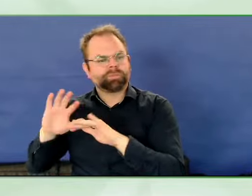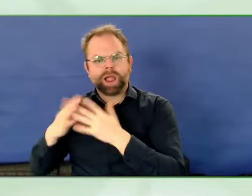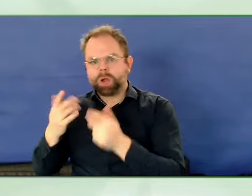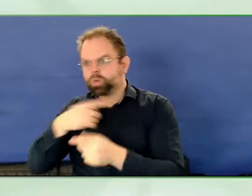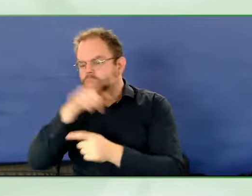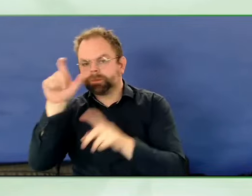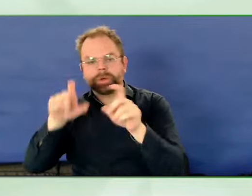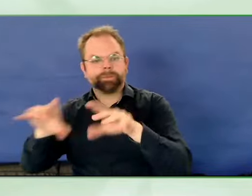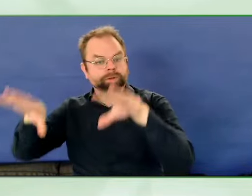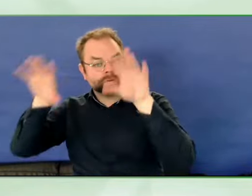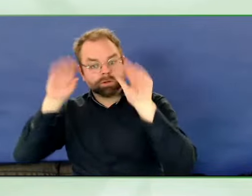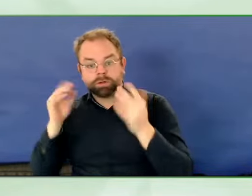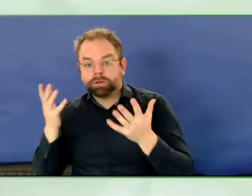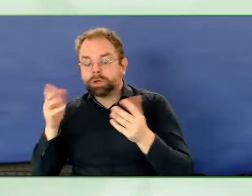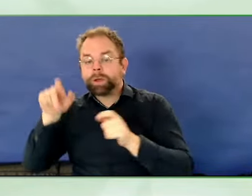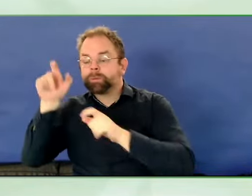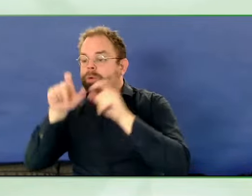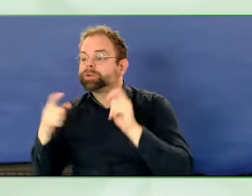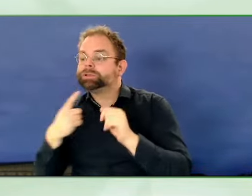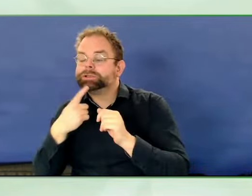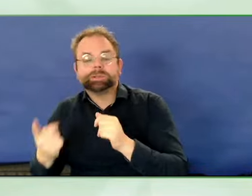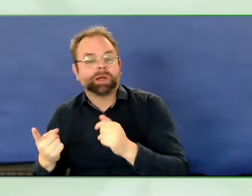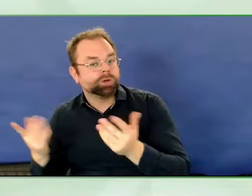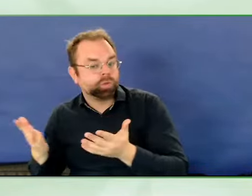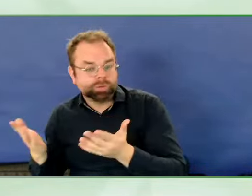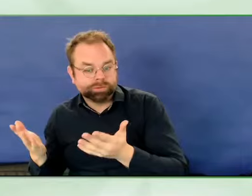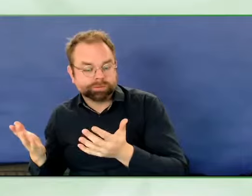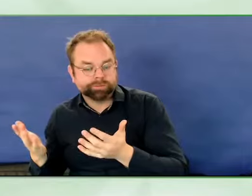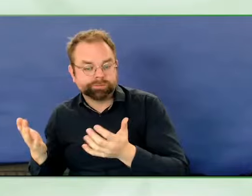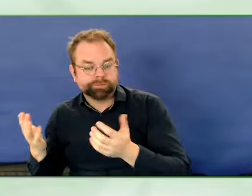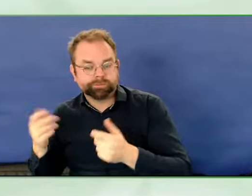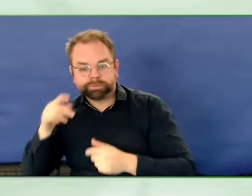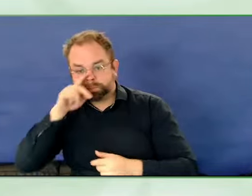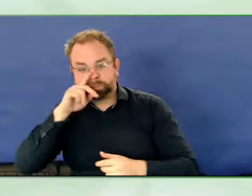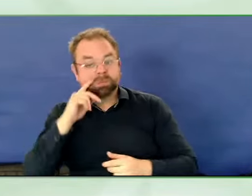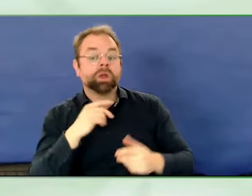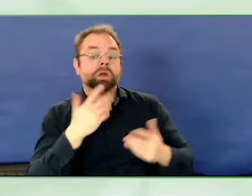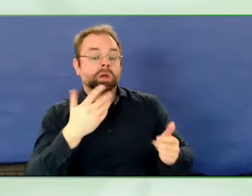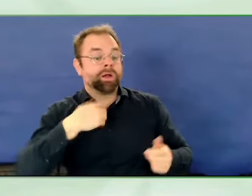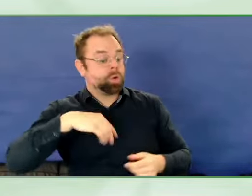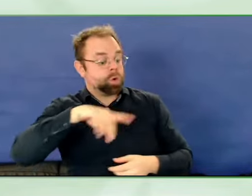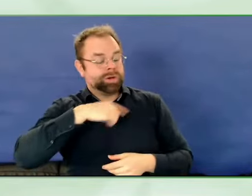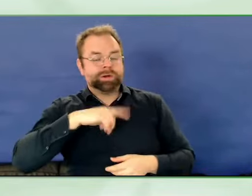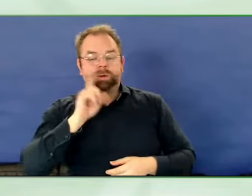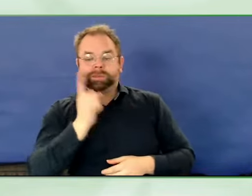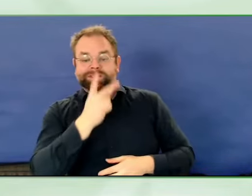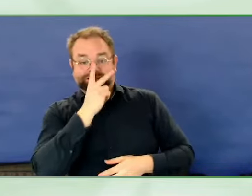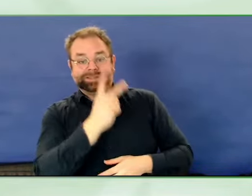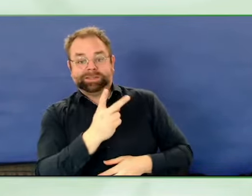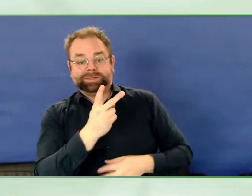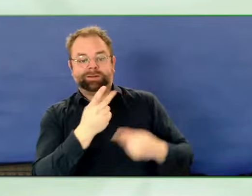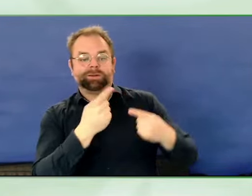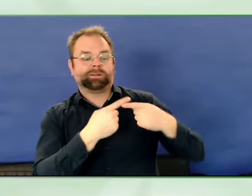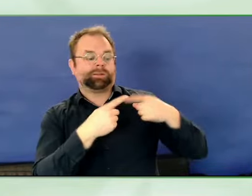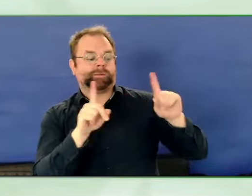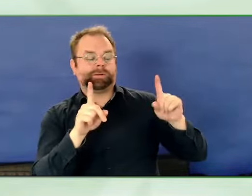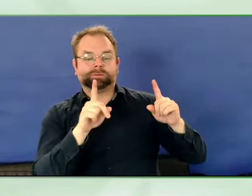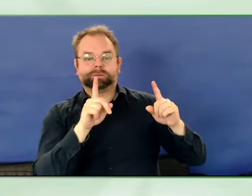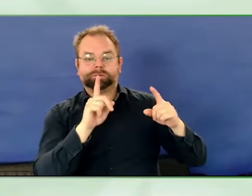I think it depends on the geography and the market you live in as much over there.